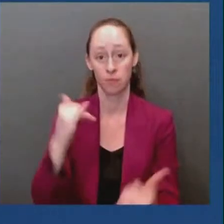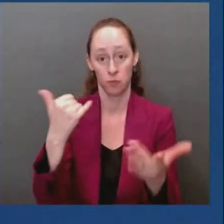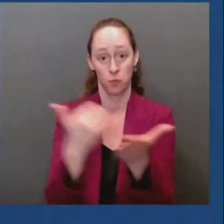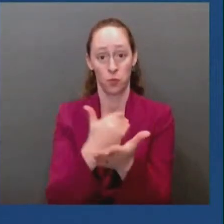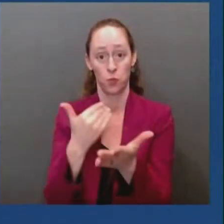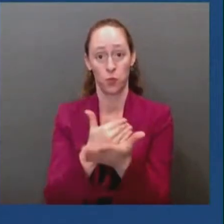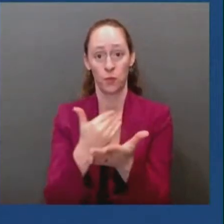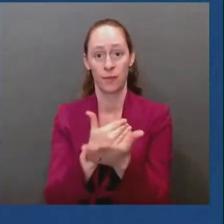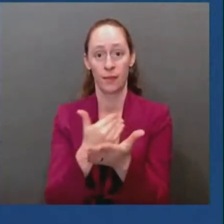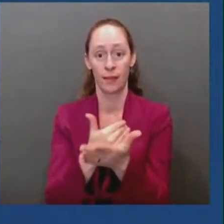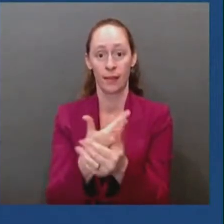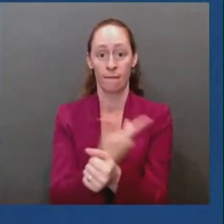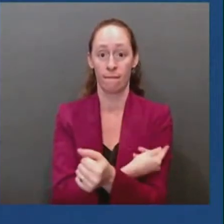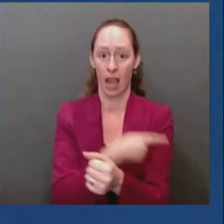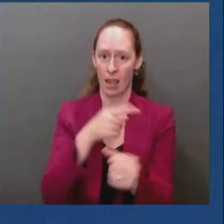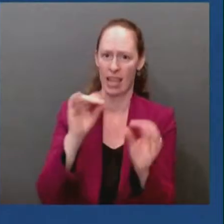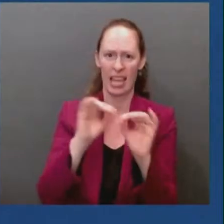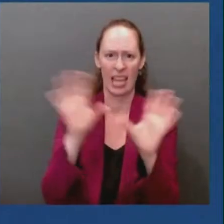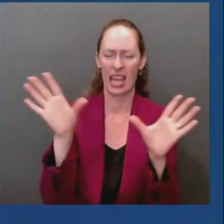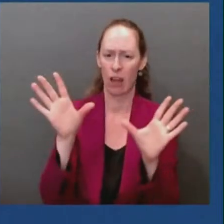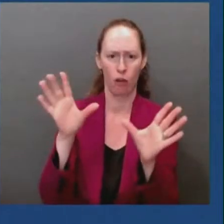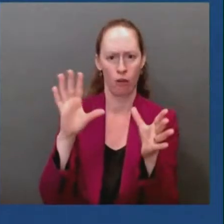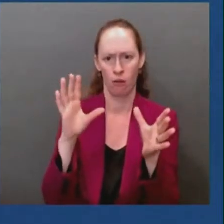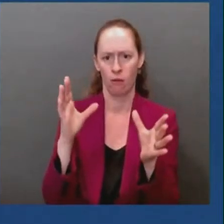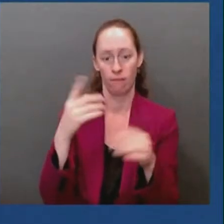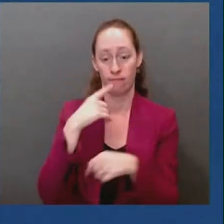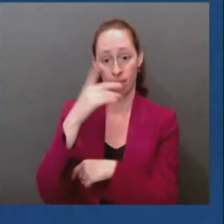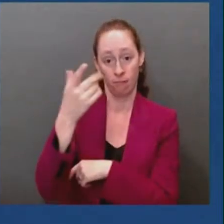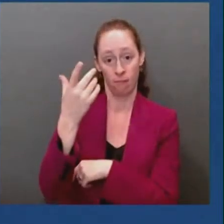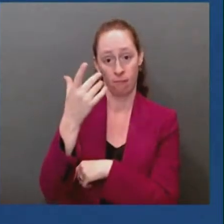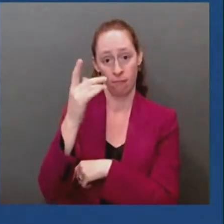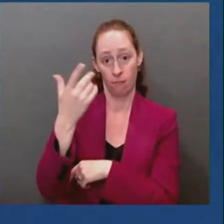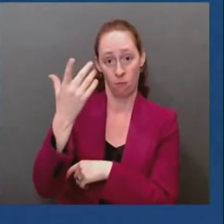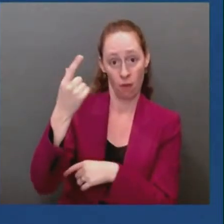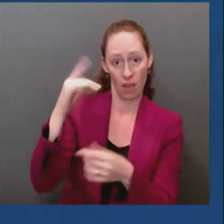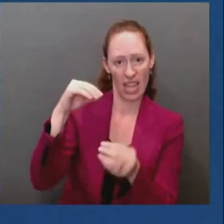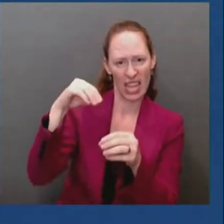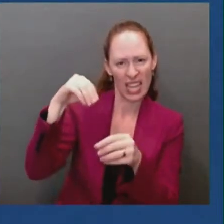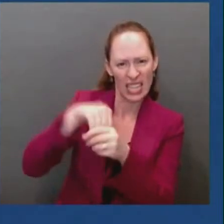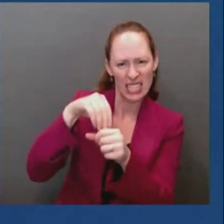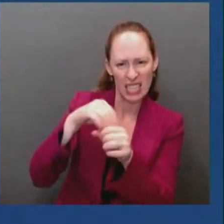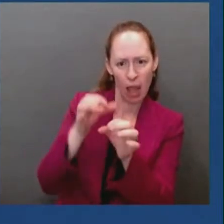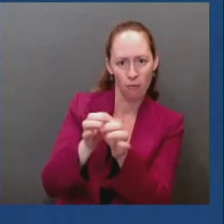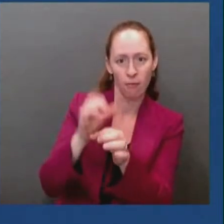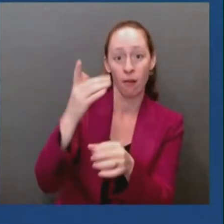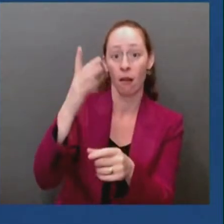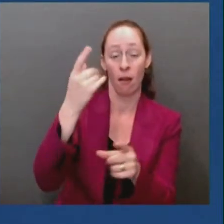SEQUENCES FROM BOTH THE